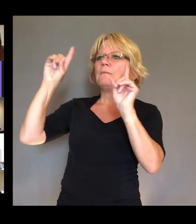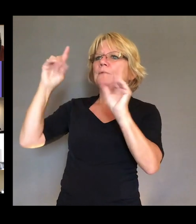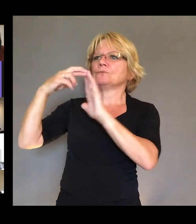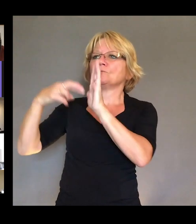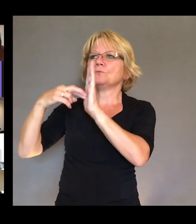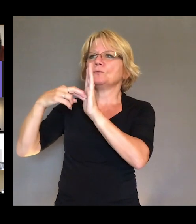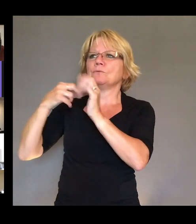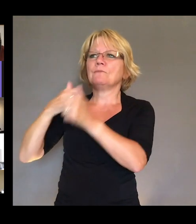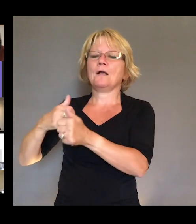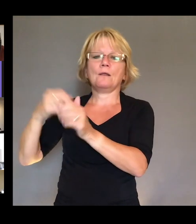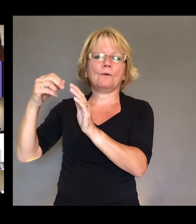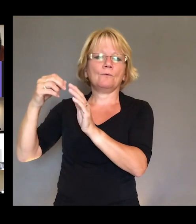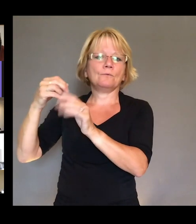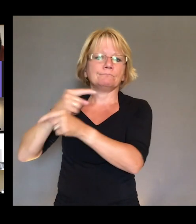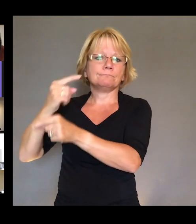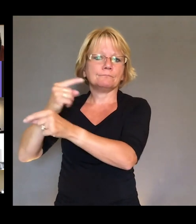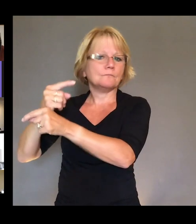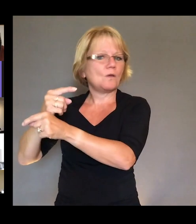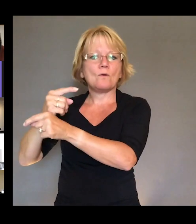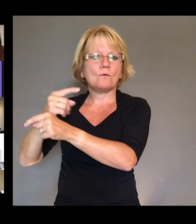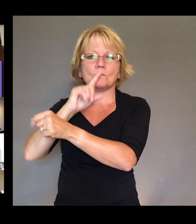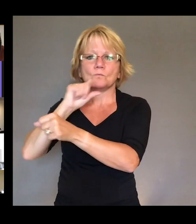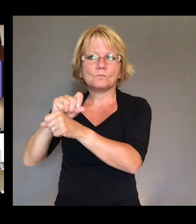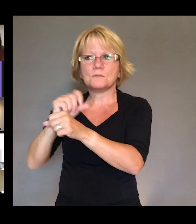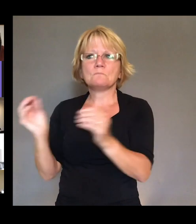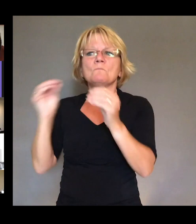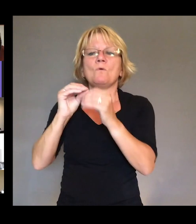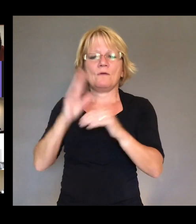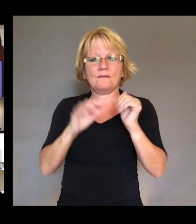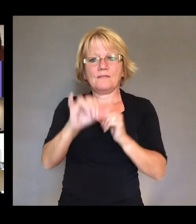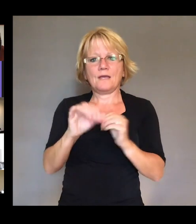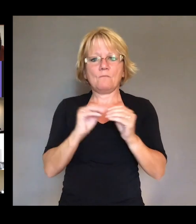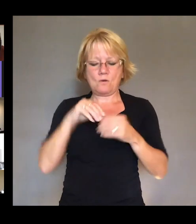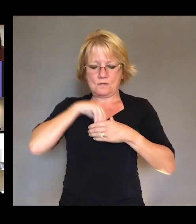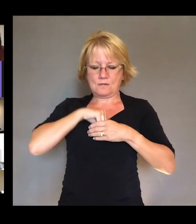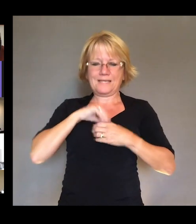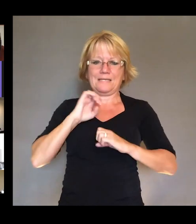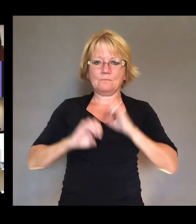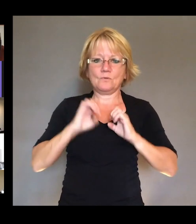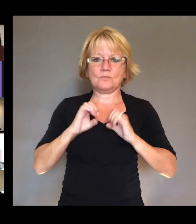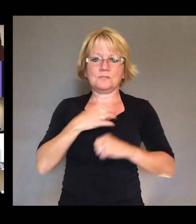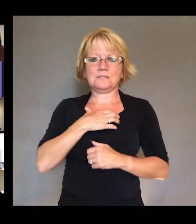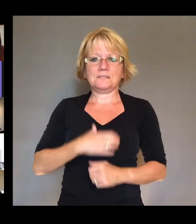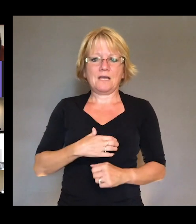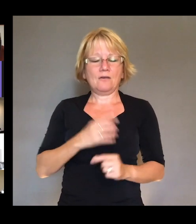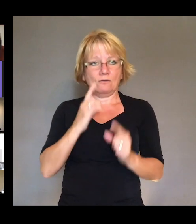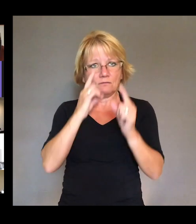and accomplish as a norm or a method or the policy. It is a bit more than that. It is an emotion, it is a desire.